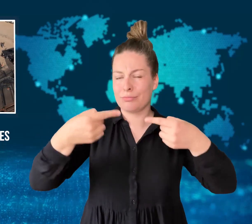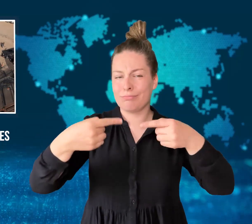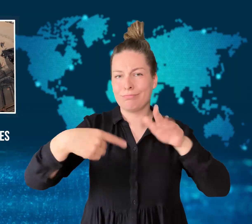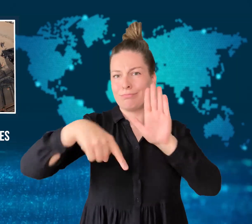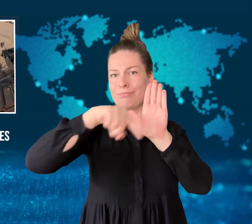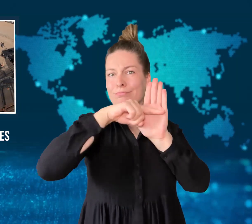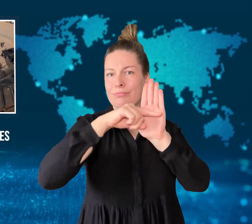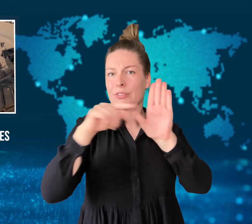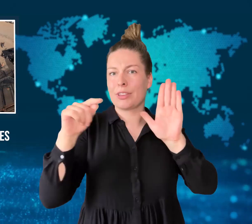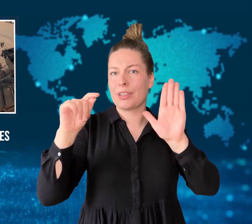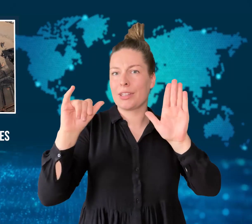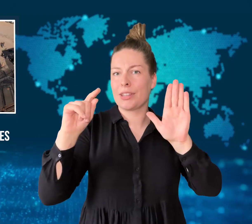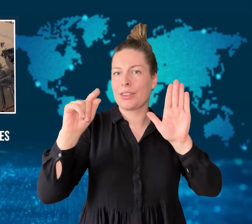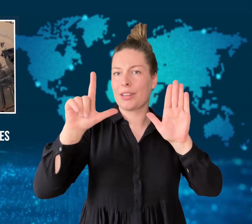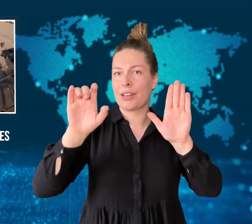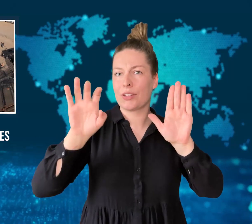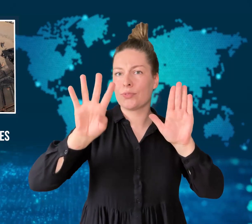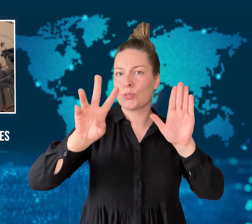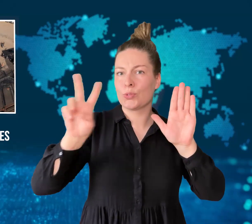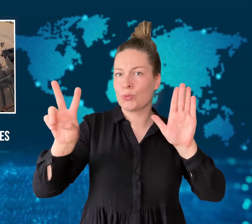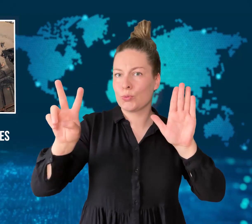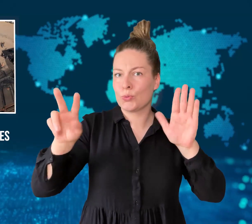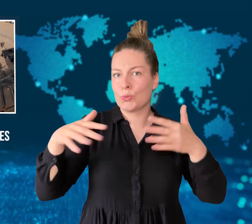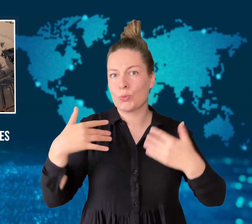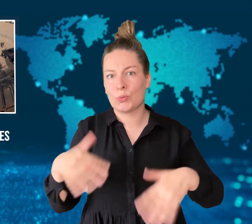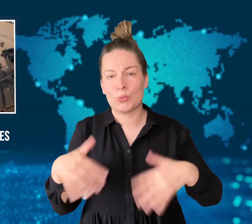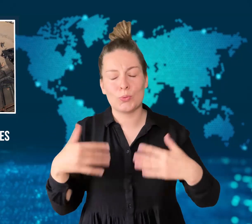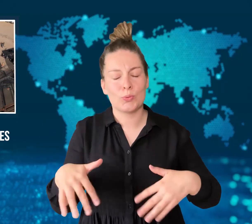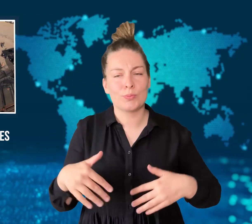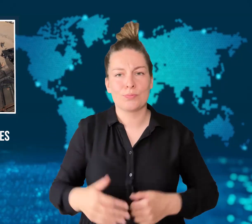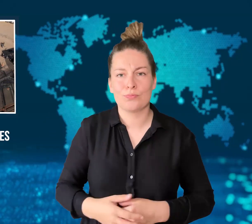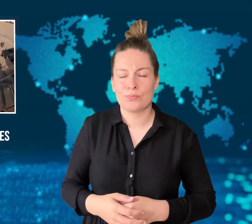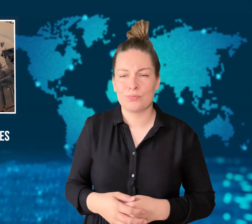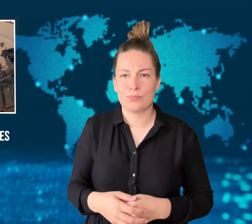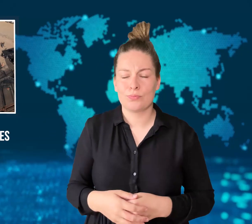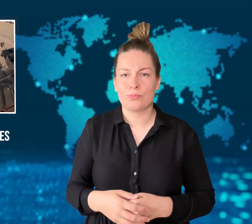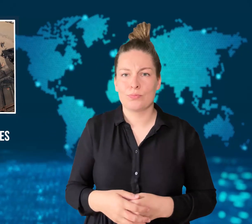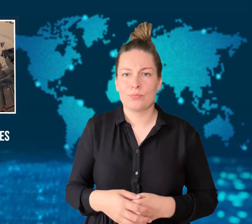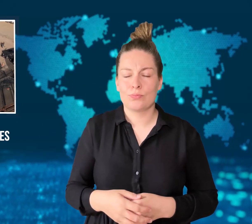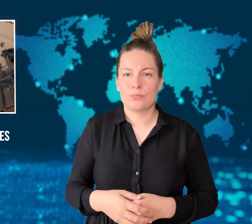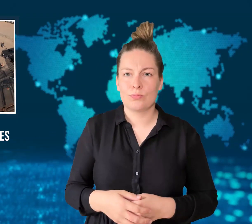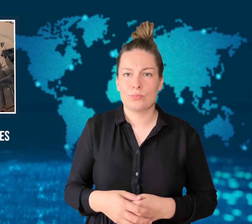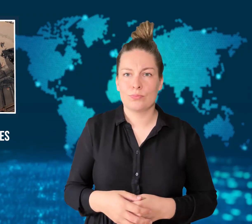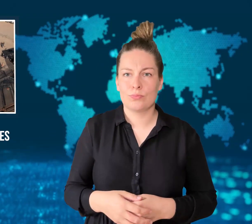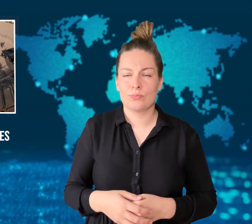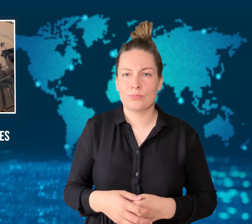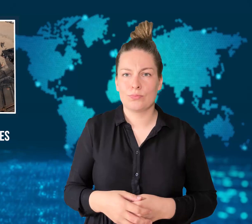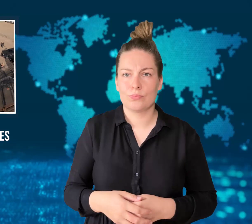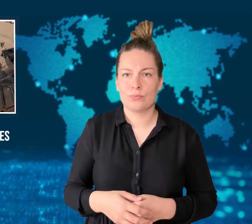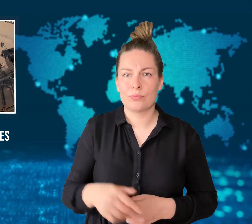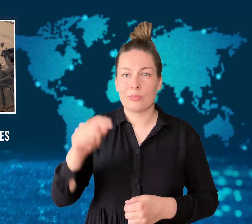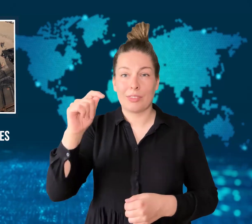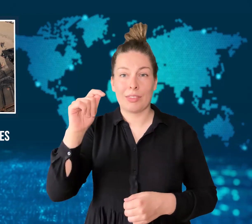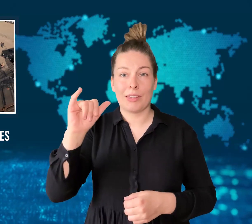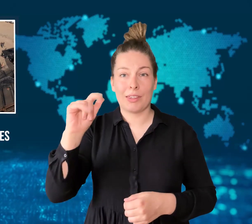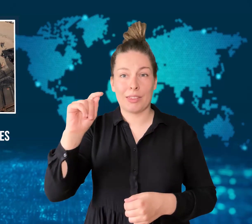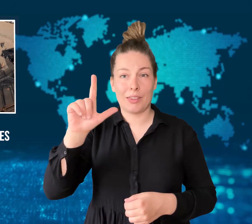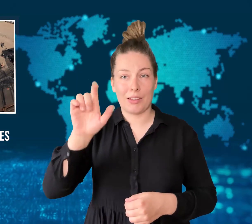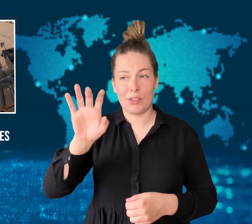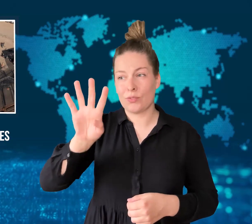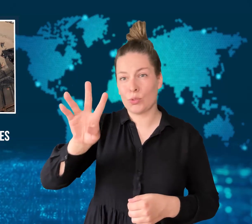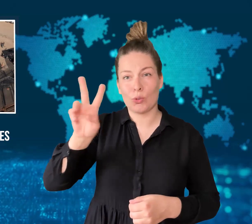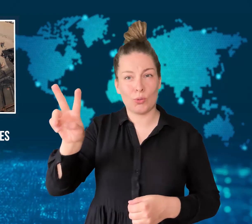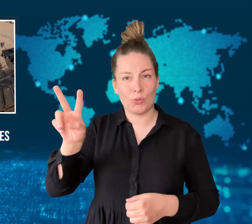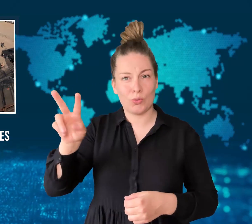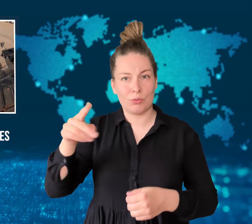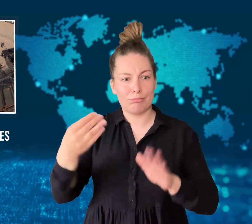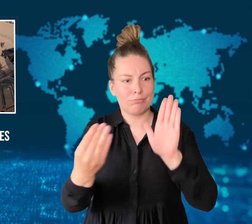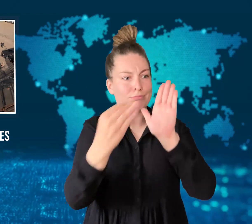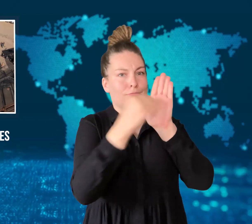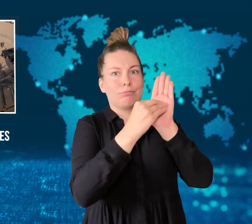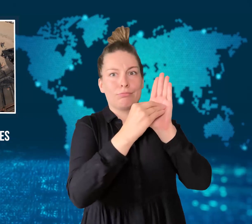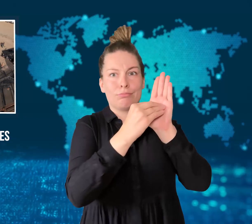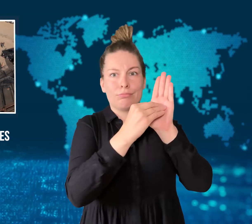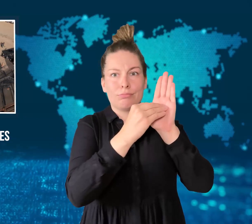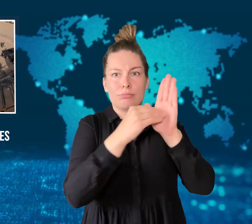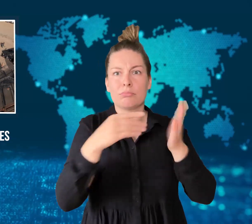The "Title 42" policy expired Thursday night.